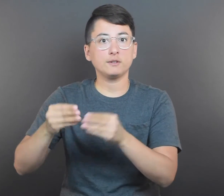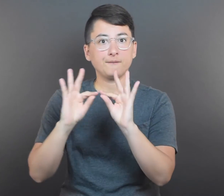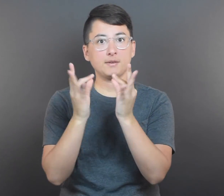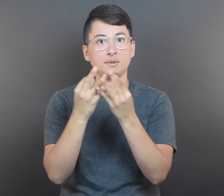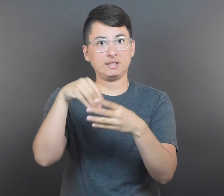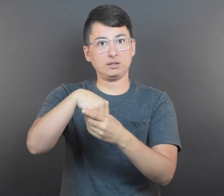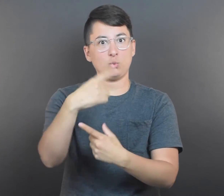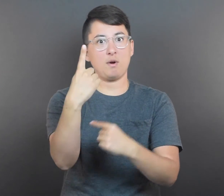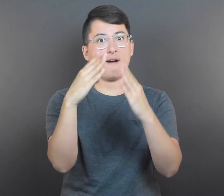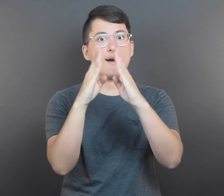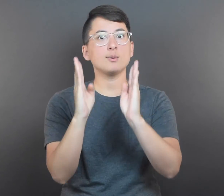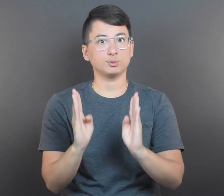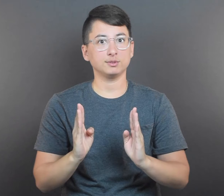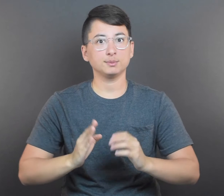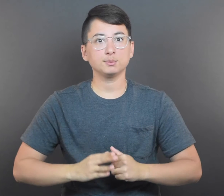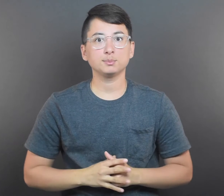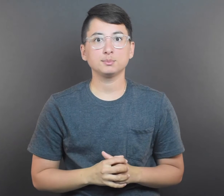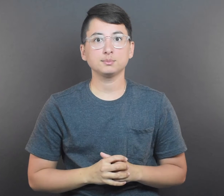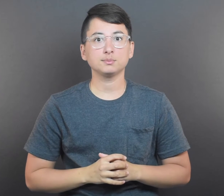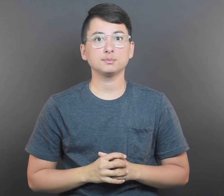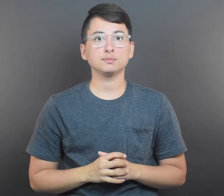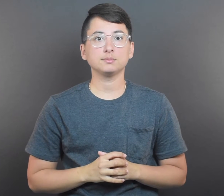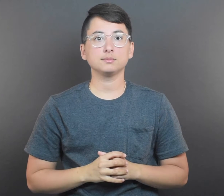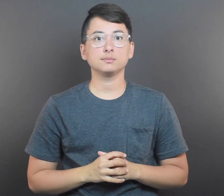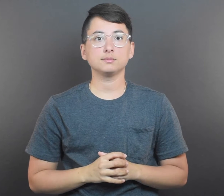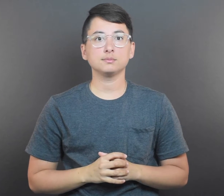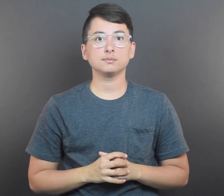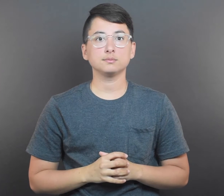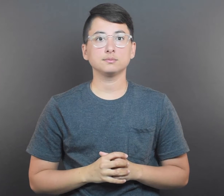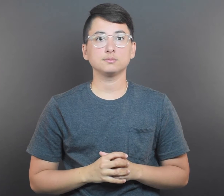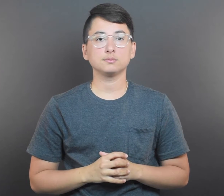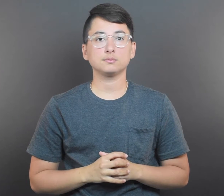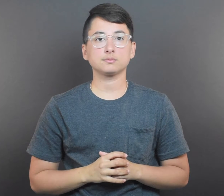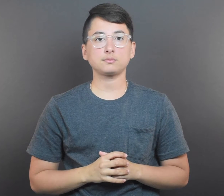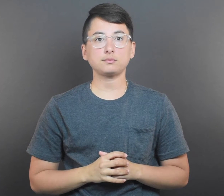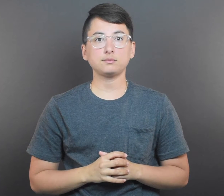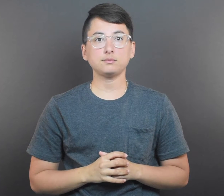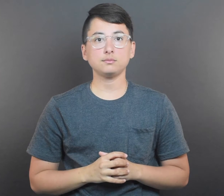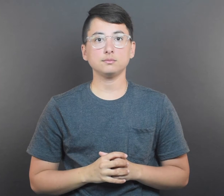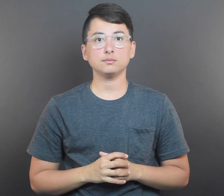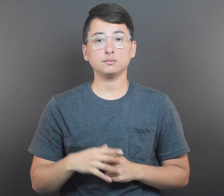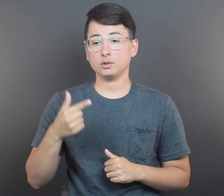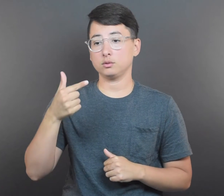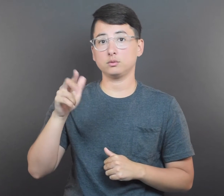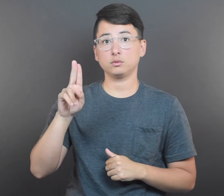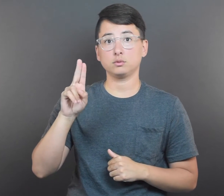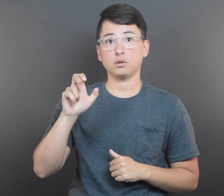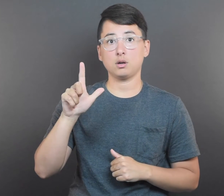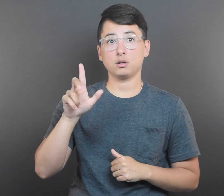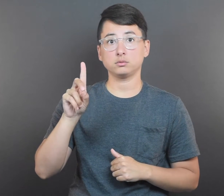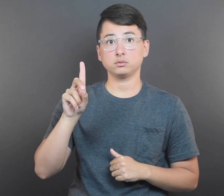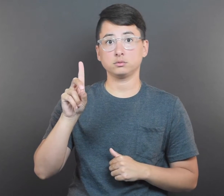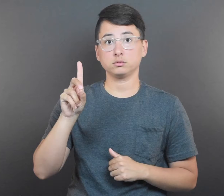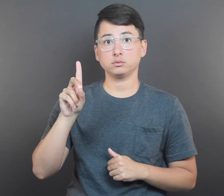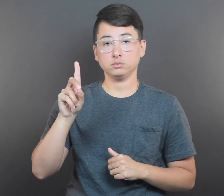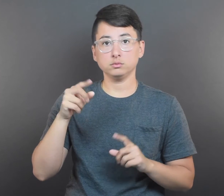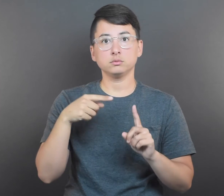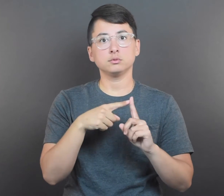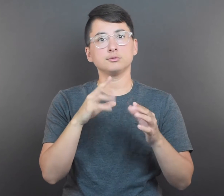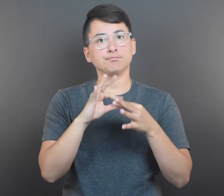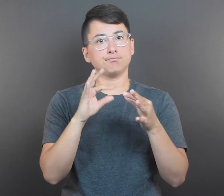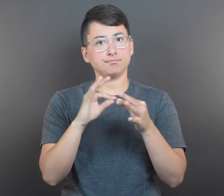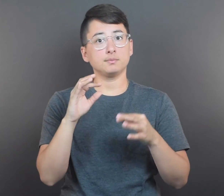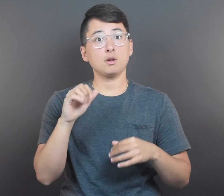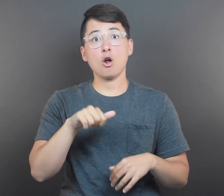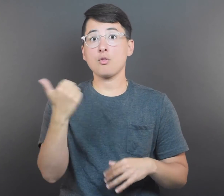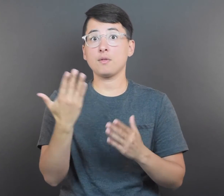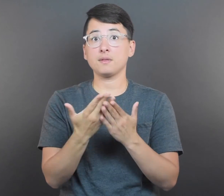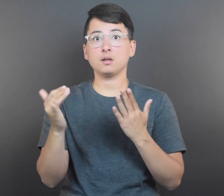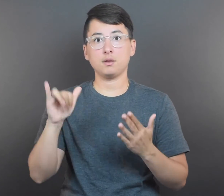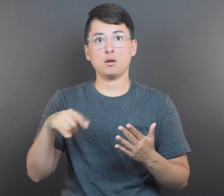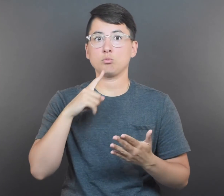the community members who attended the vaccination event were from multigenerational households.